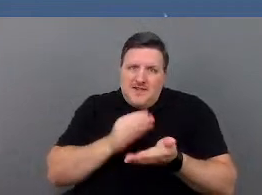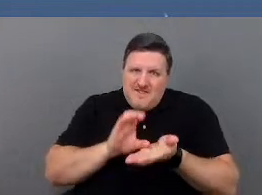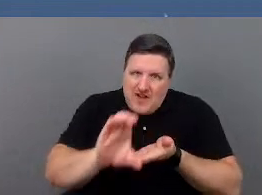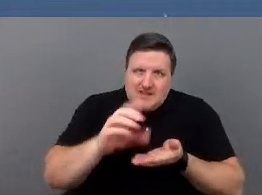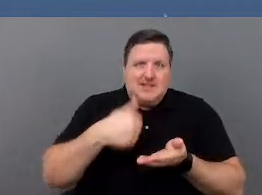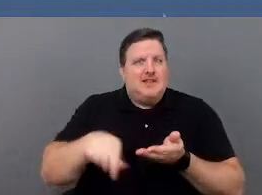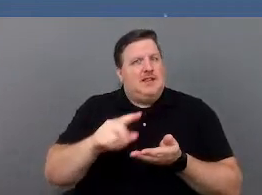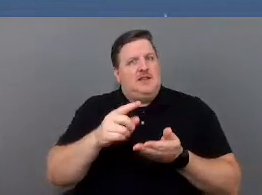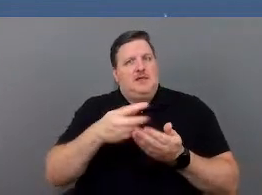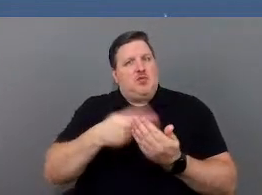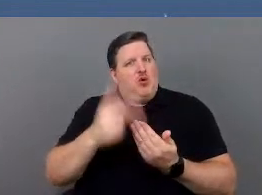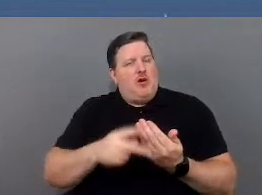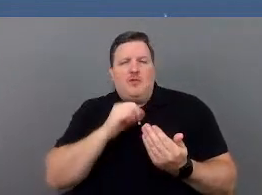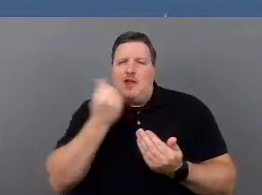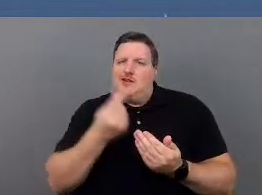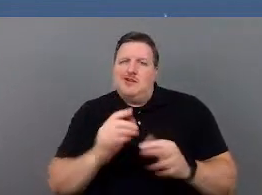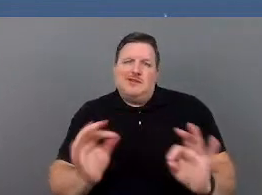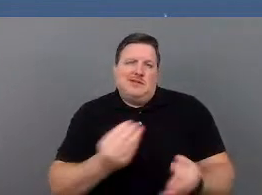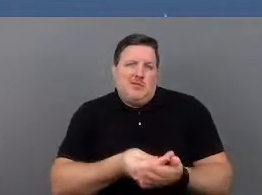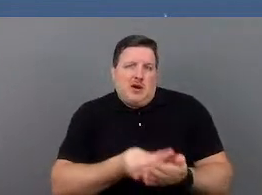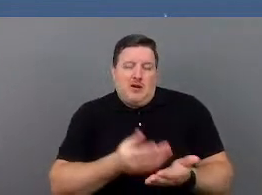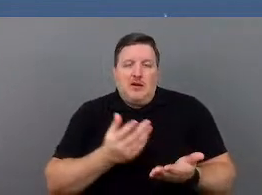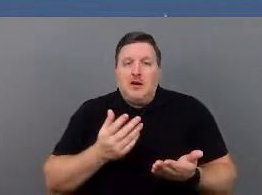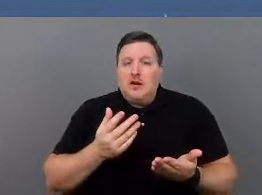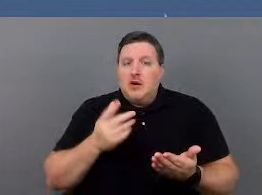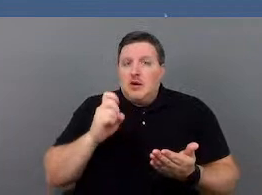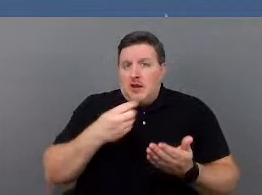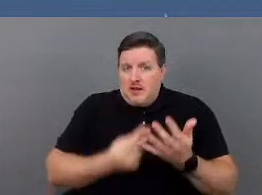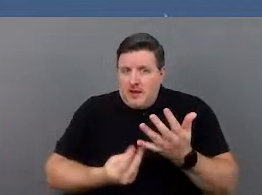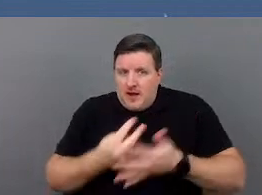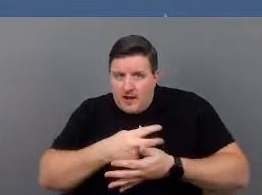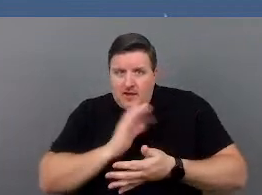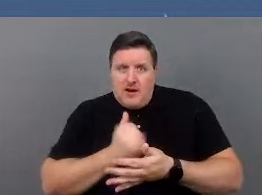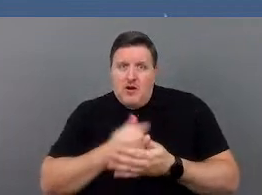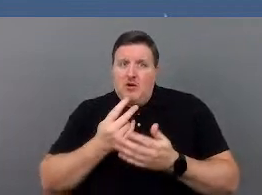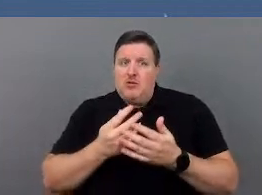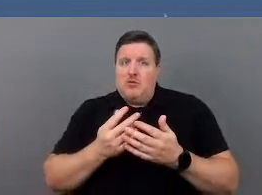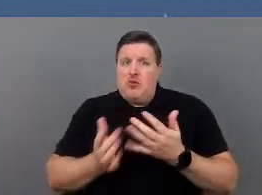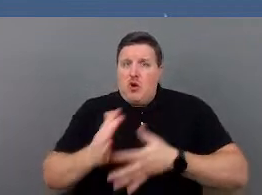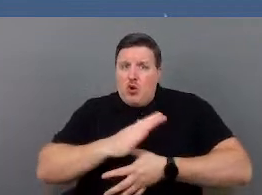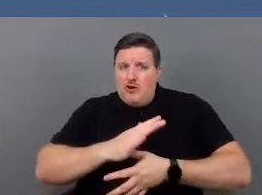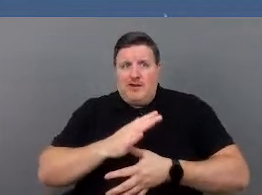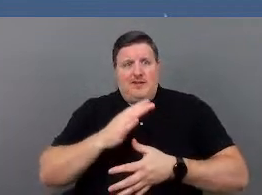WE NEED TO INVEST IN THE PROGRAMS AND NOT JUST HAND OUT CRUMBS. IT'S TIME TO STOP PRIORITIZING THE